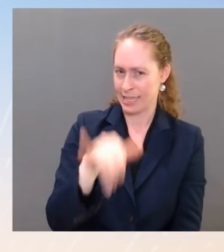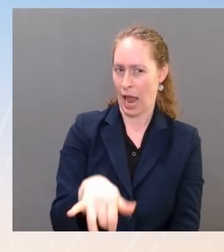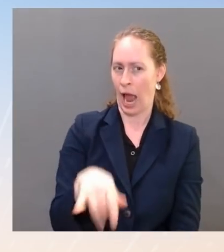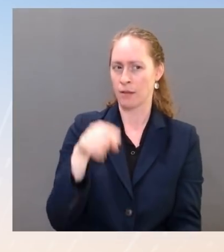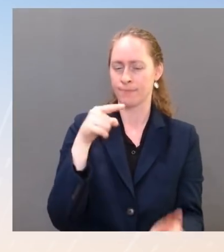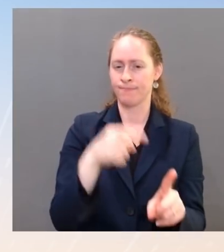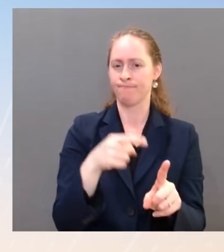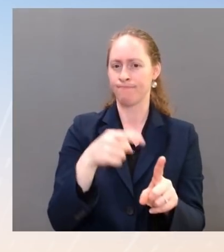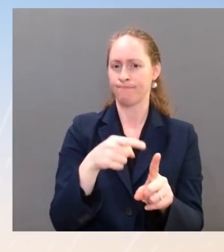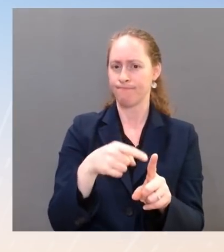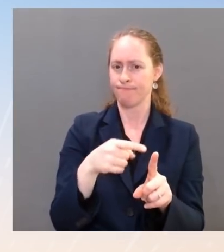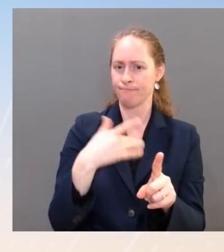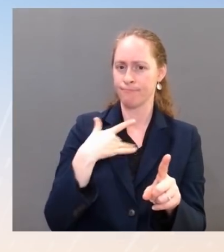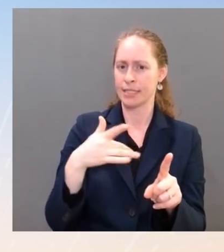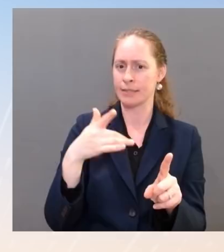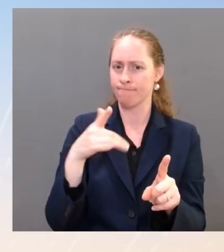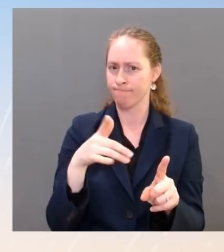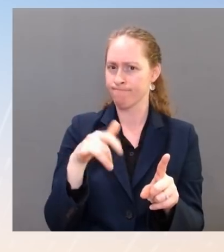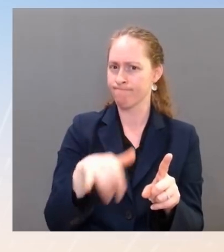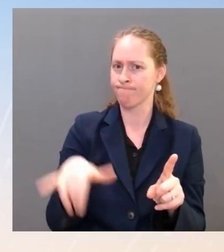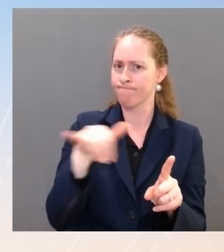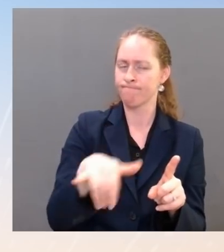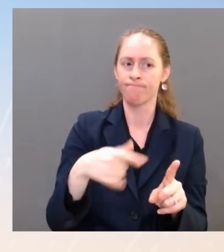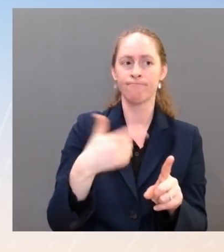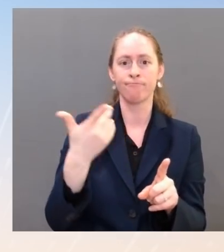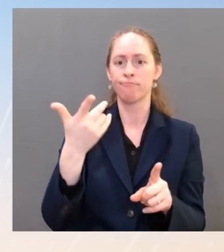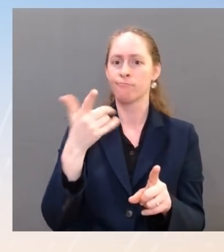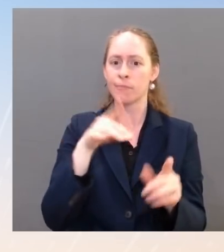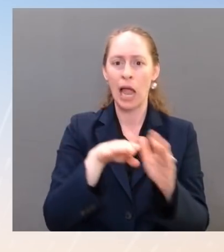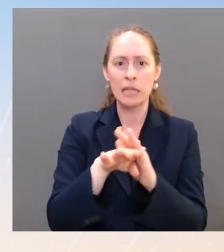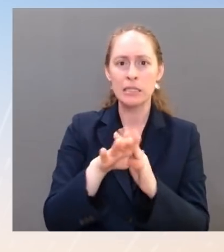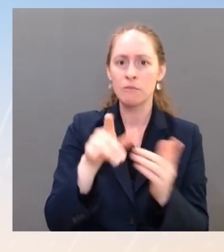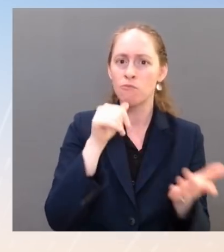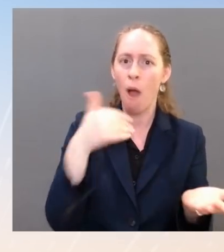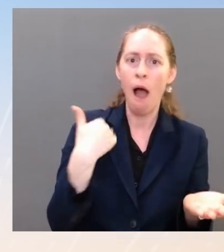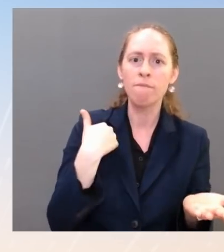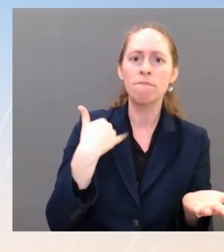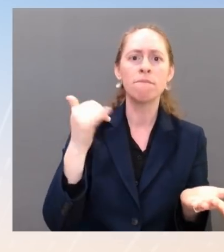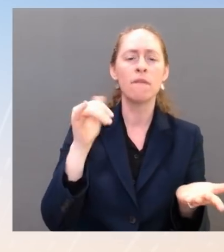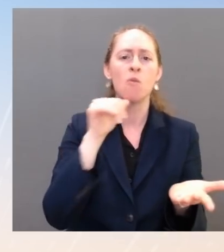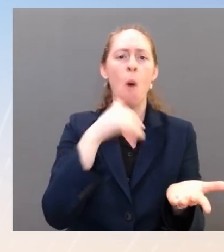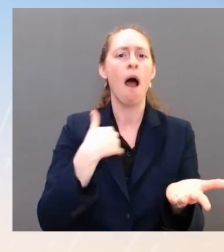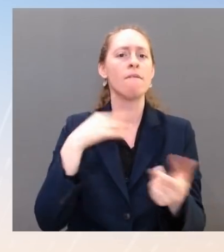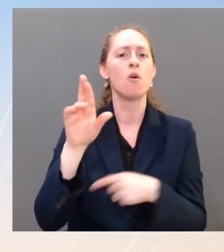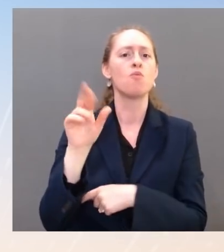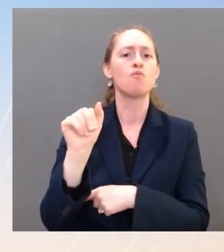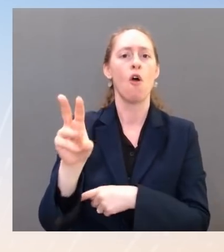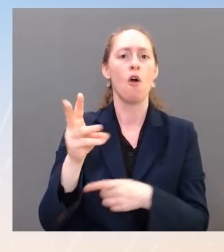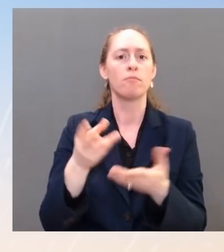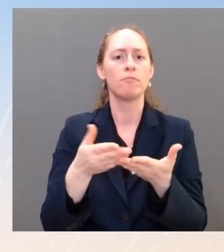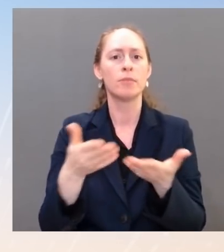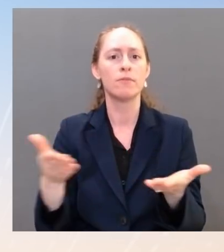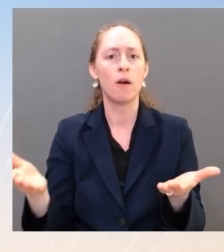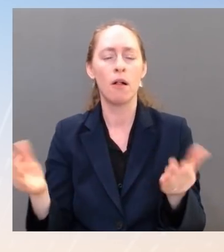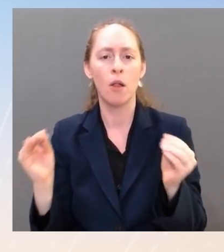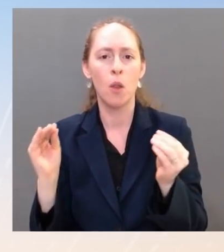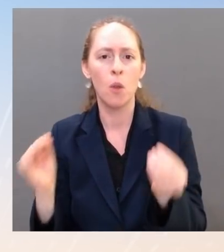is going in a direction that's more pressure than another. What can we do to help coordinate a rebalance on the workforce piece?